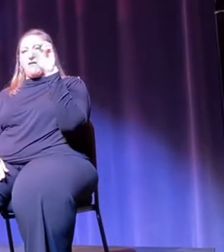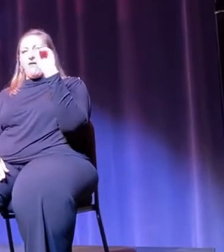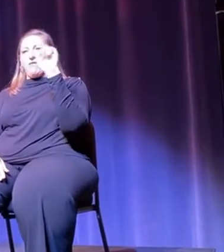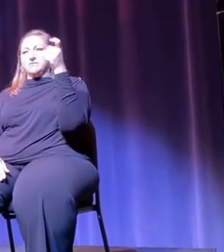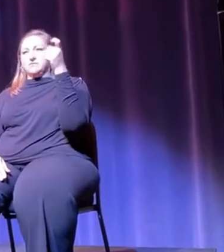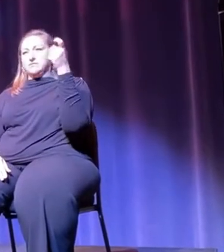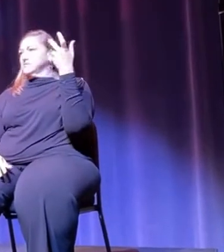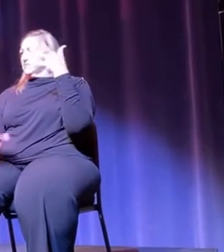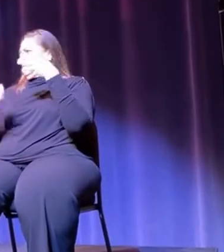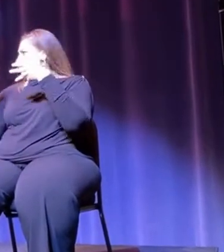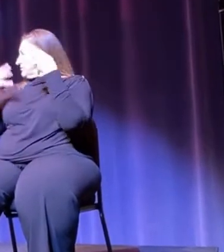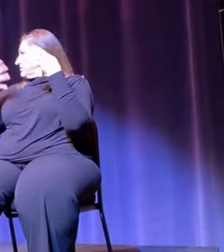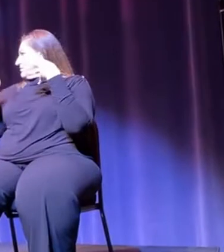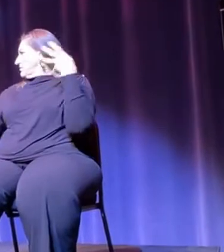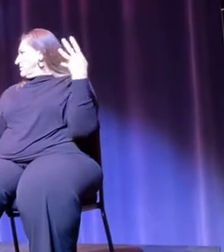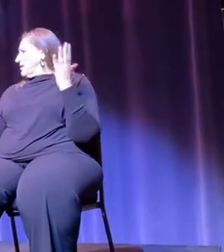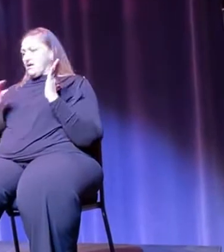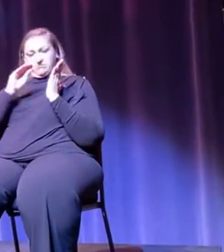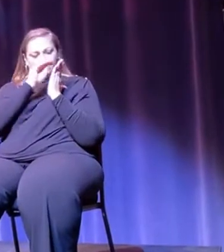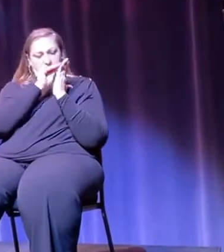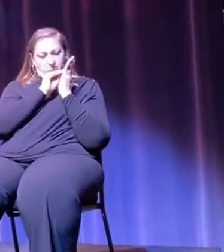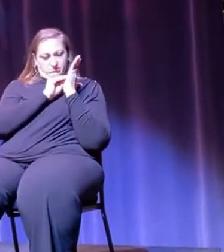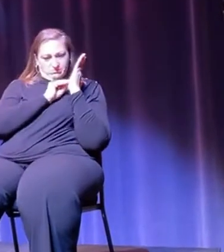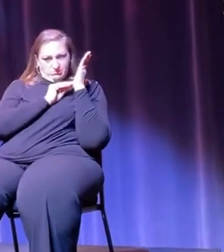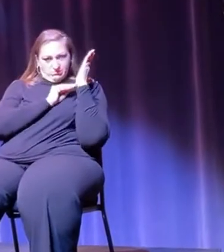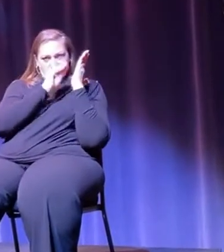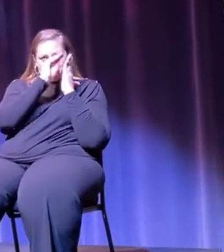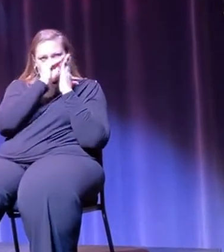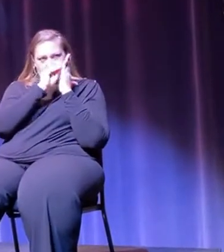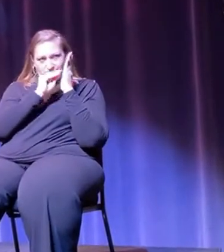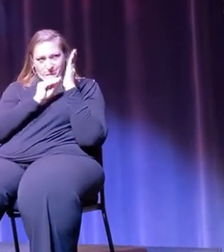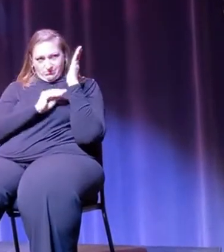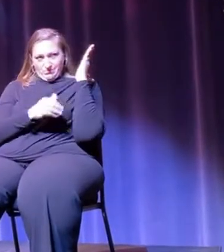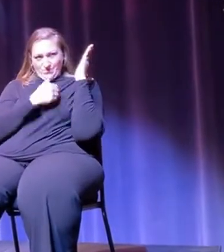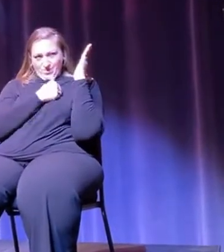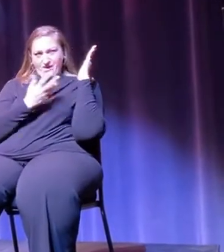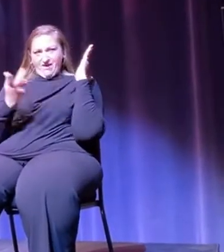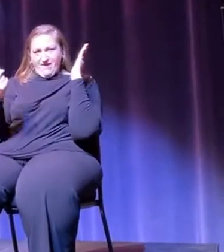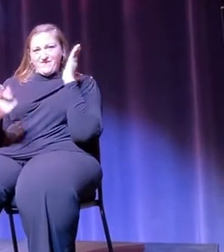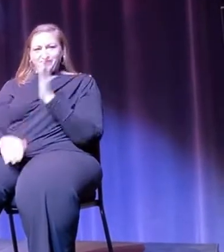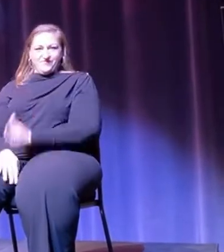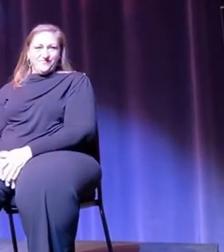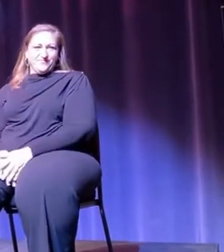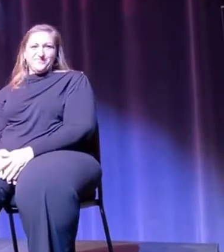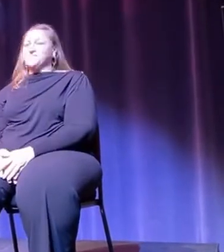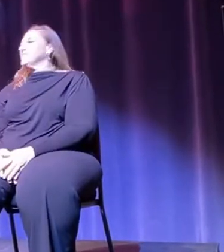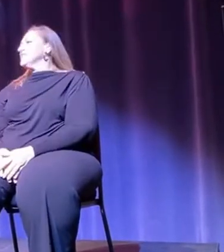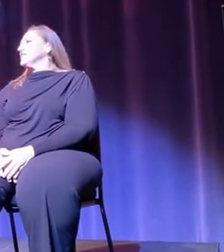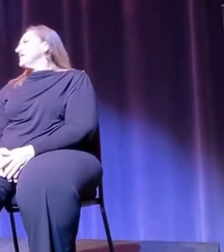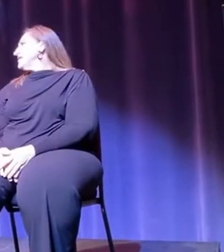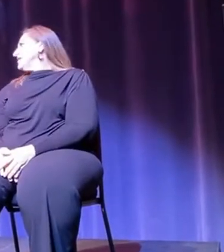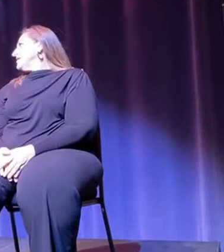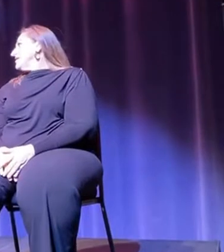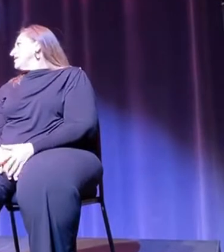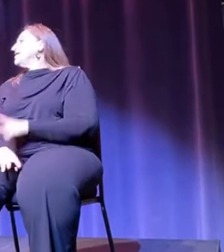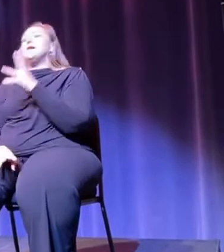Okay this is a good list, we need to write this down everybody, somebody opened up their Notes app. Yeah for me adding on to all those people,